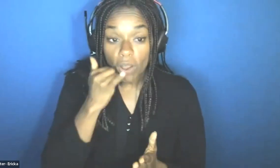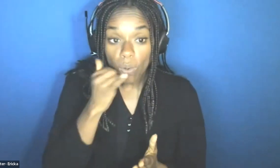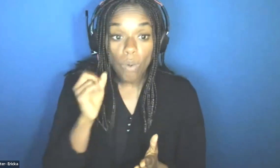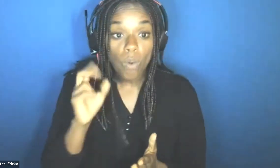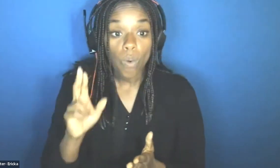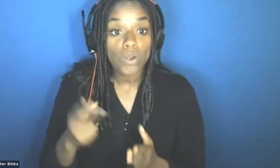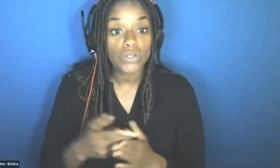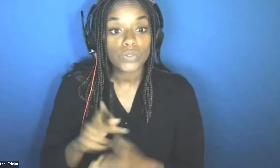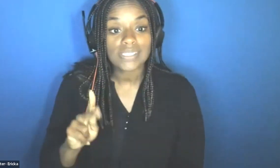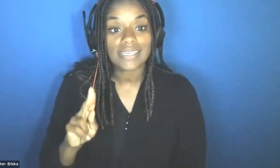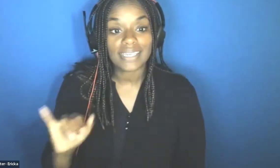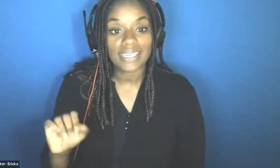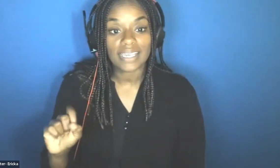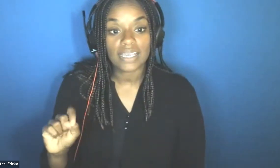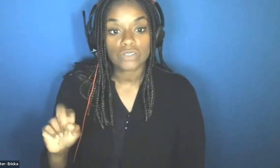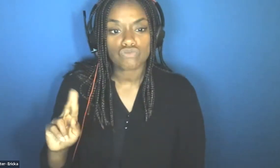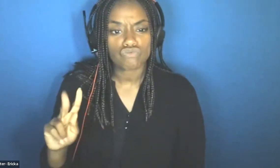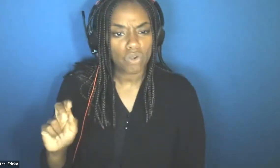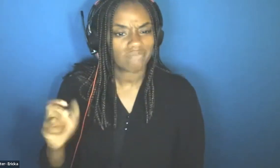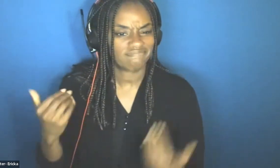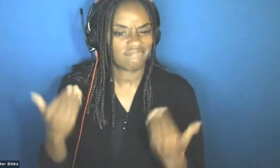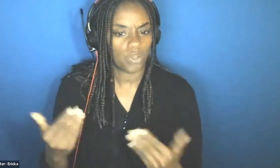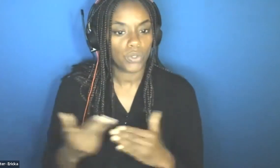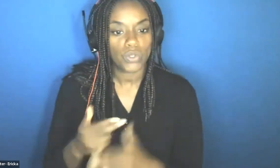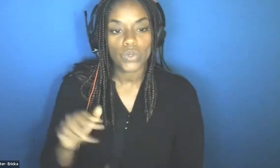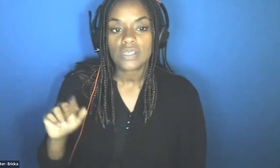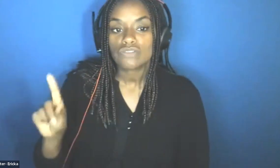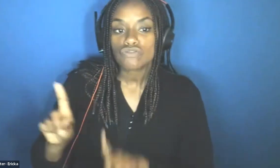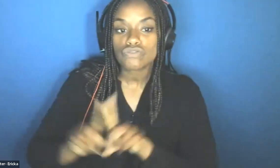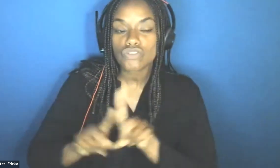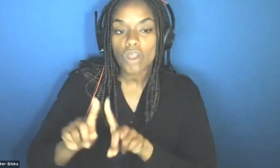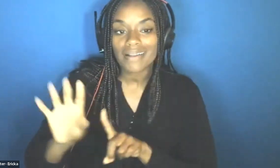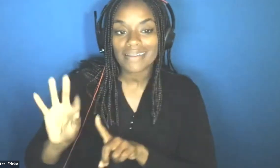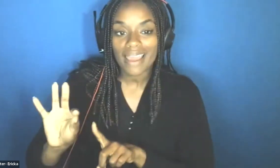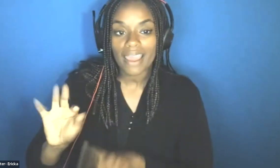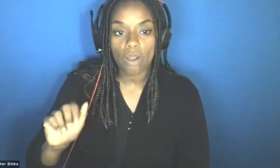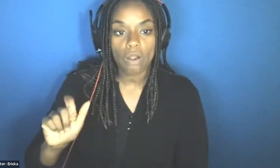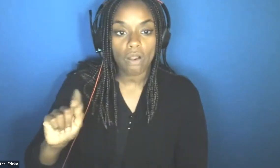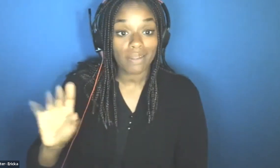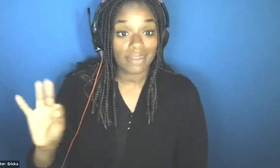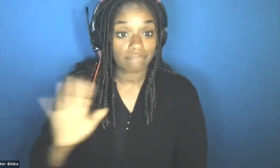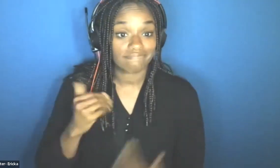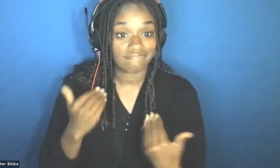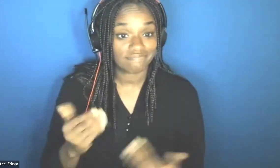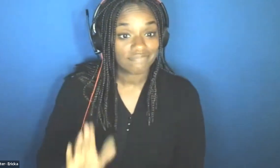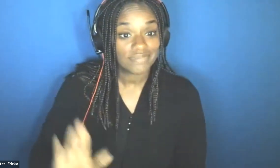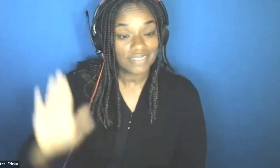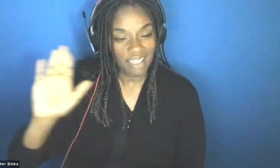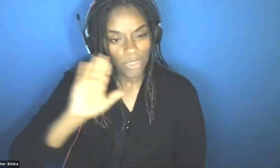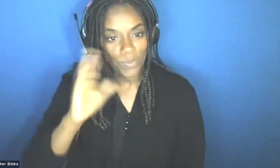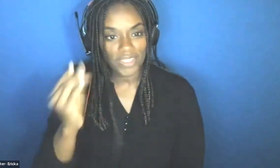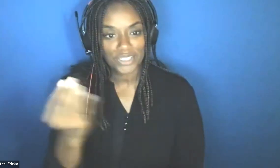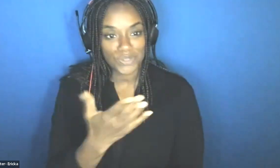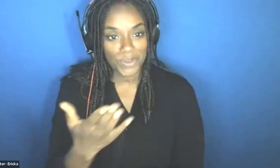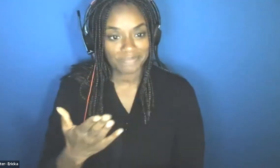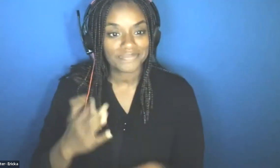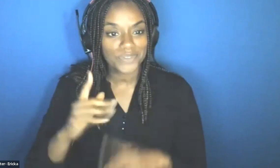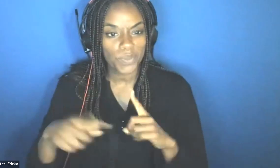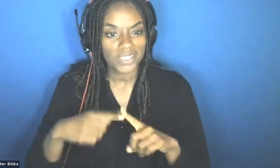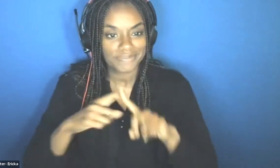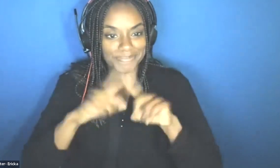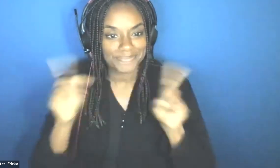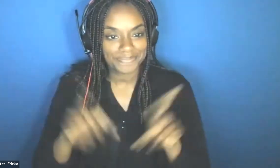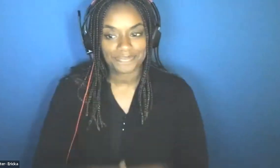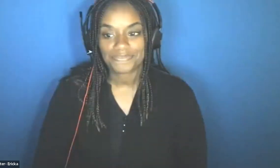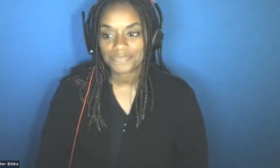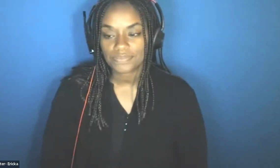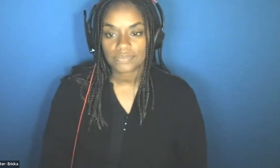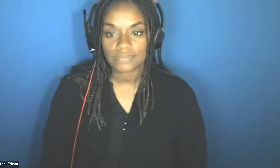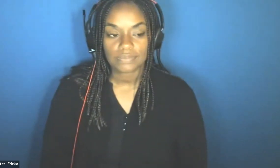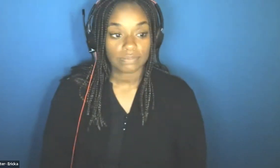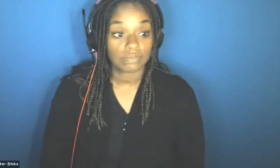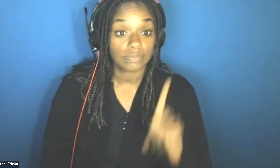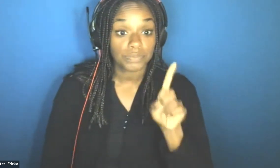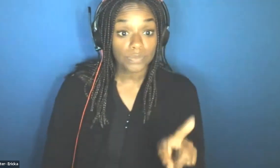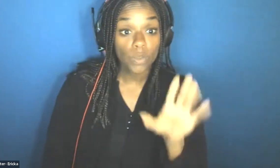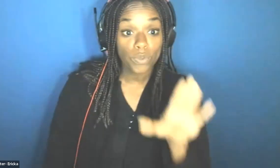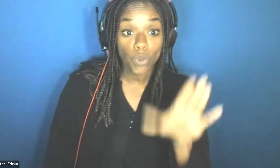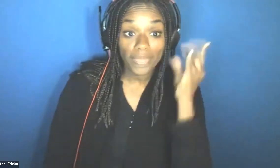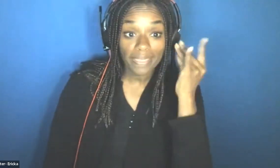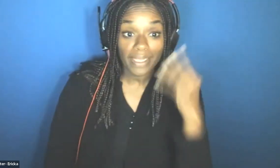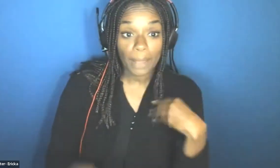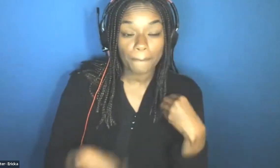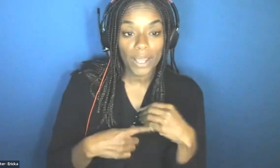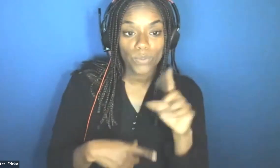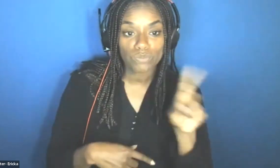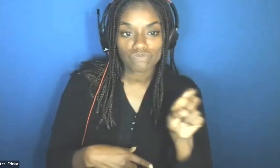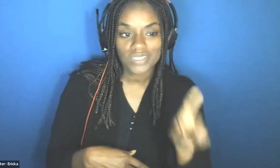You can also use the raise your hand option on the menu bar that allows us to know you have a question.